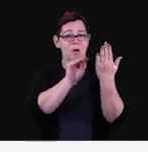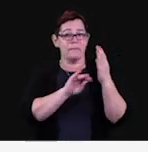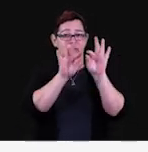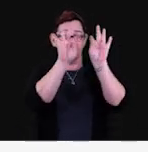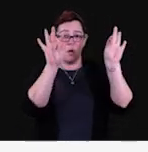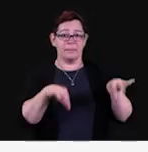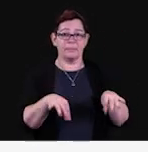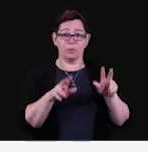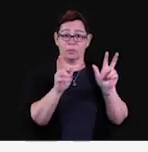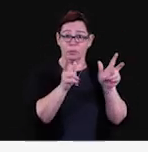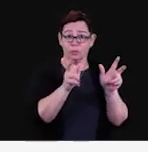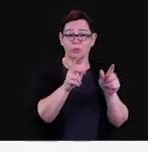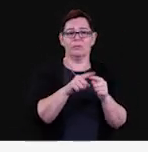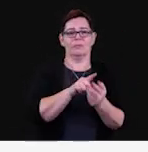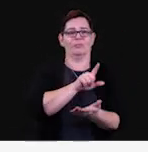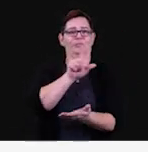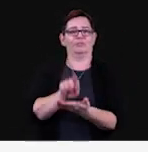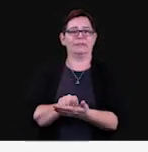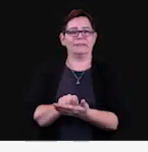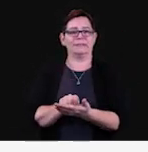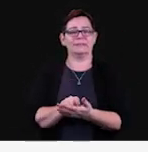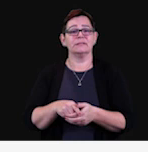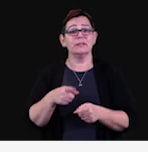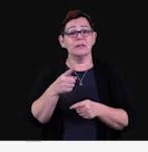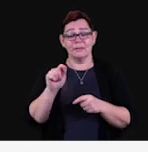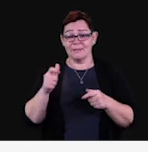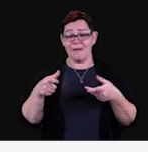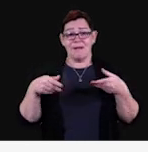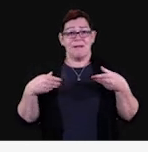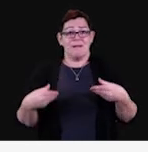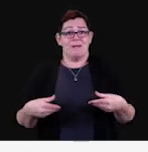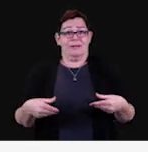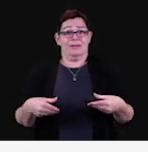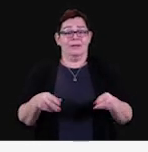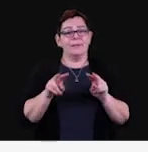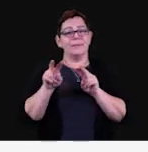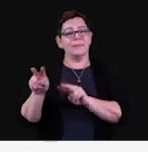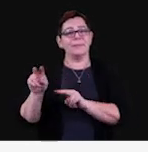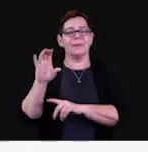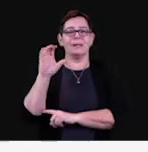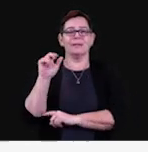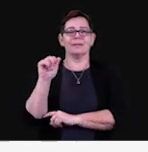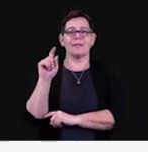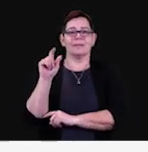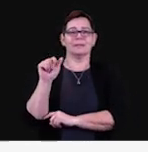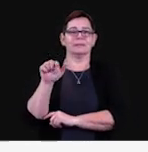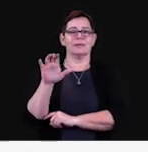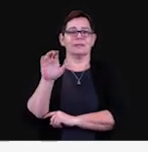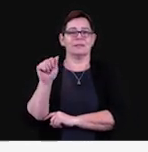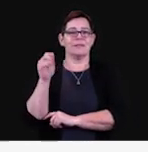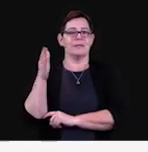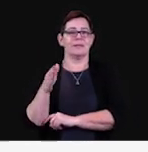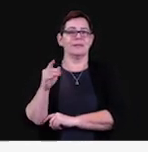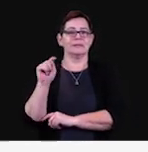To get a tax package, visit canada.ca/taxes-general-package.